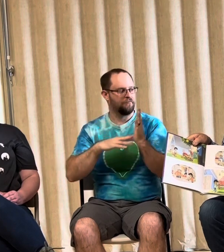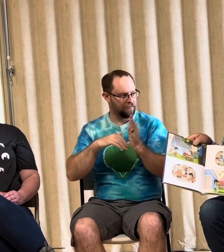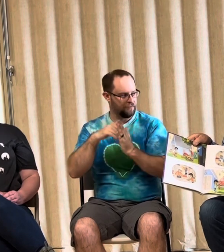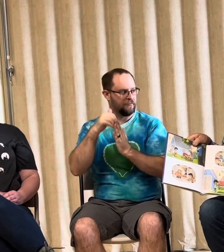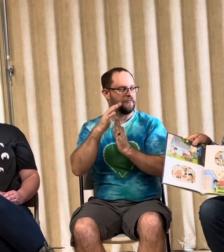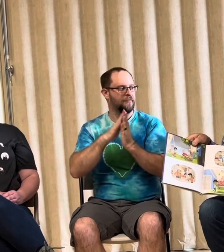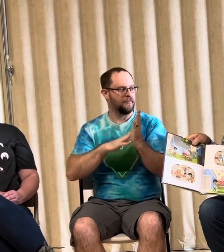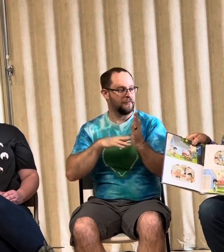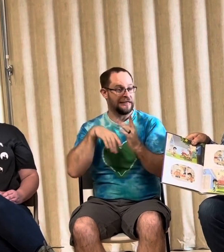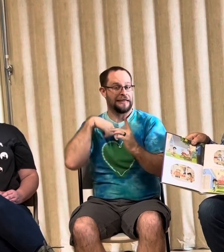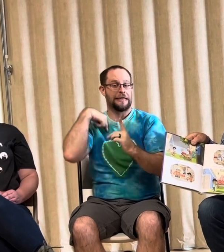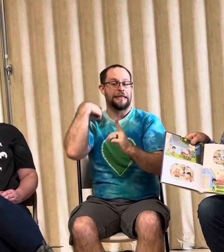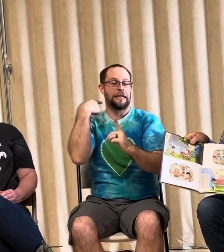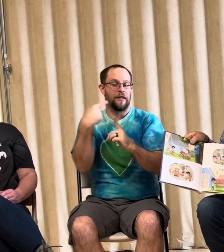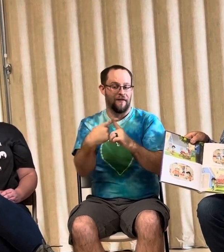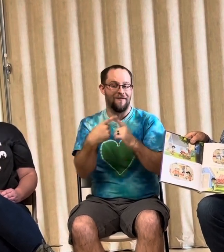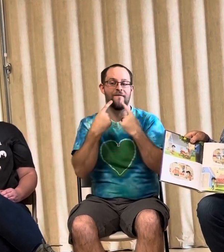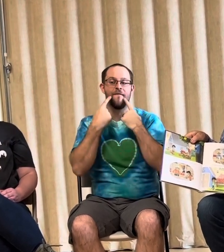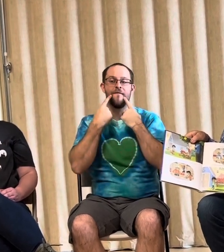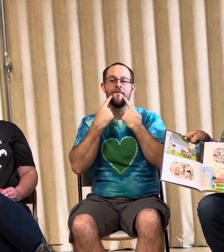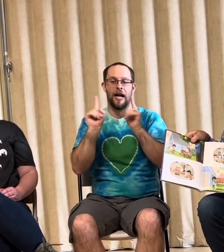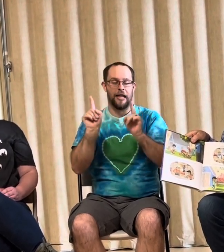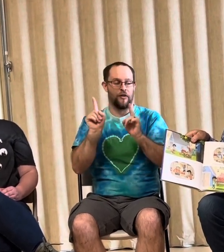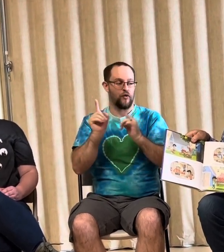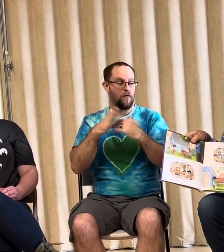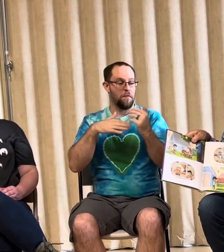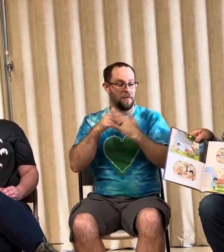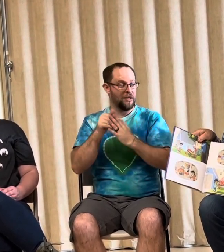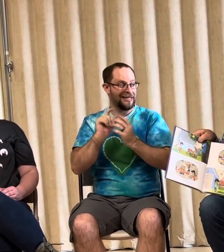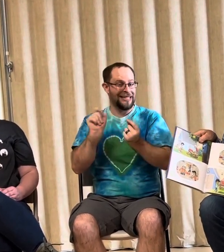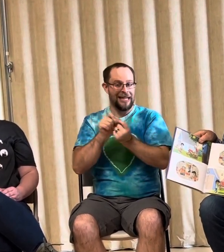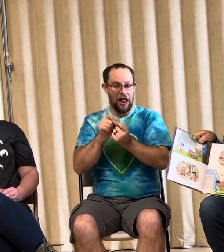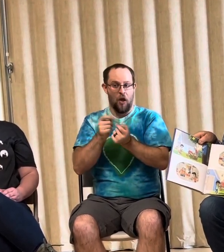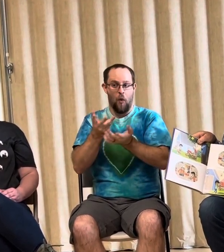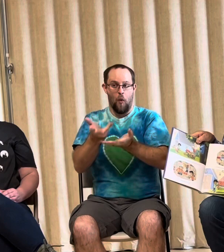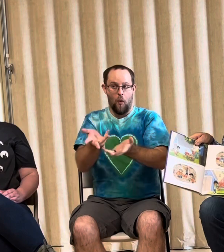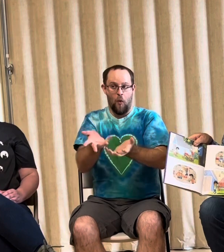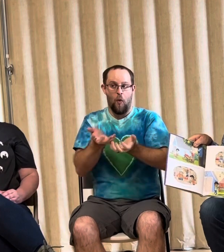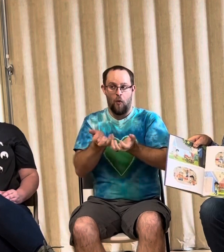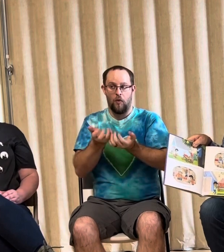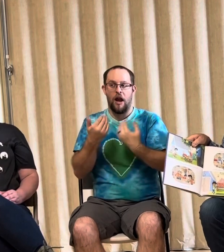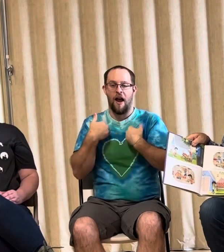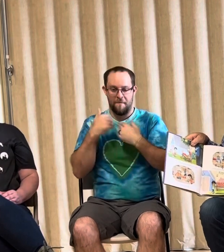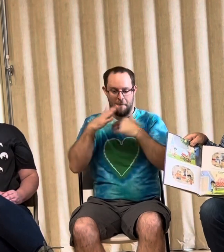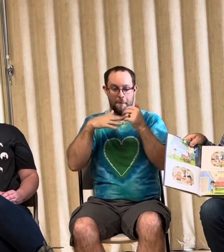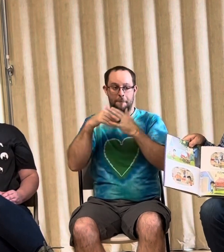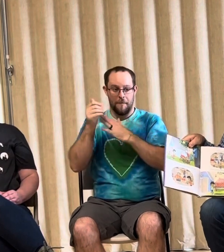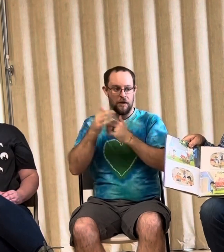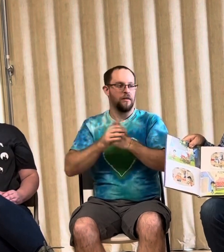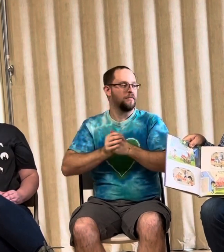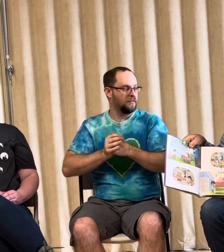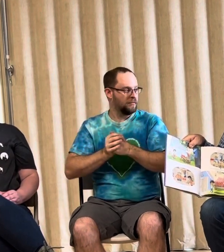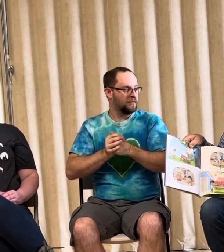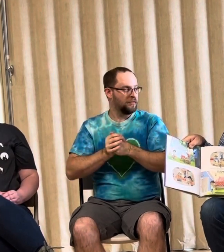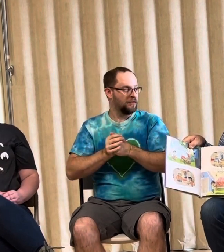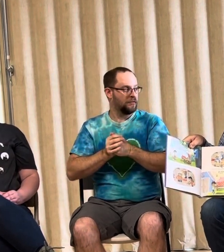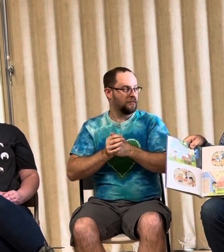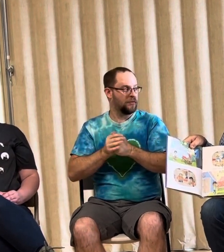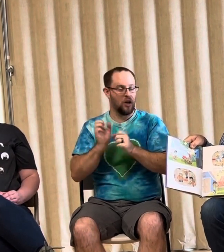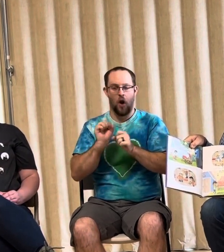until finally... You've built exactly what you wanted to have built! And they've got it all covered up.